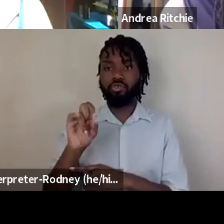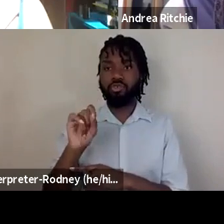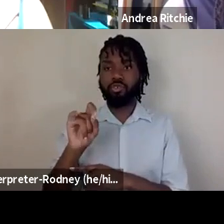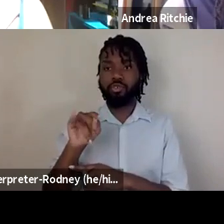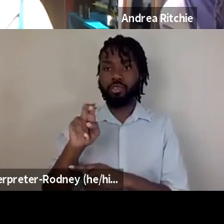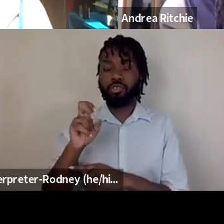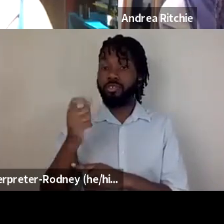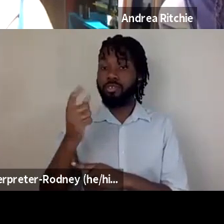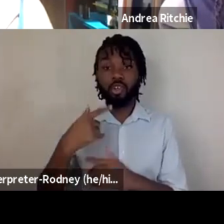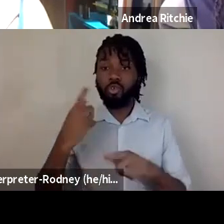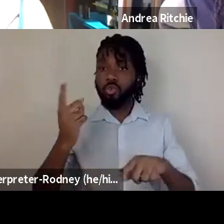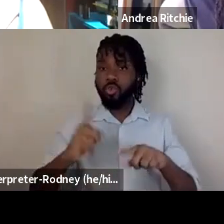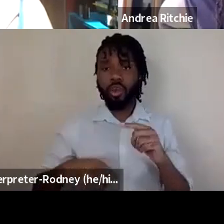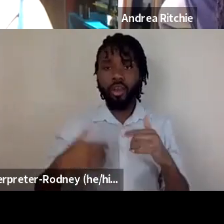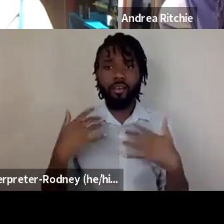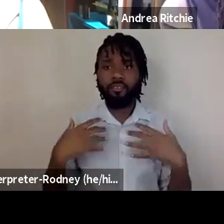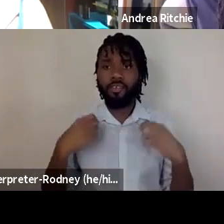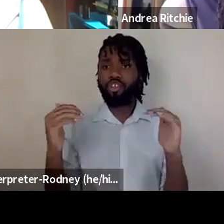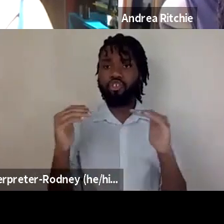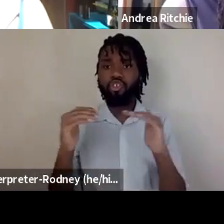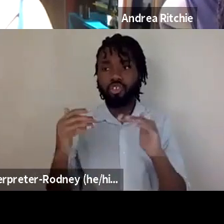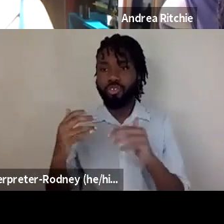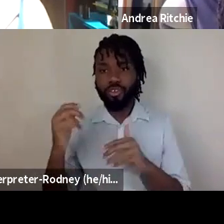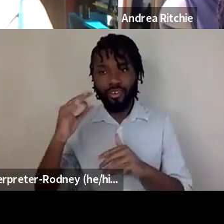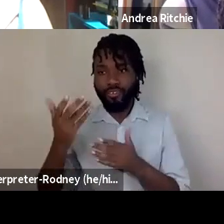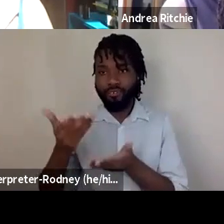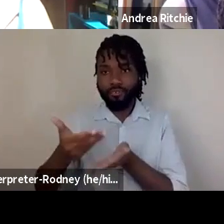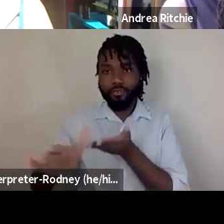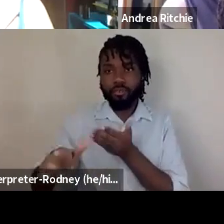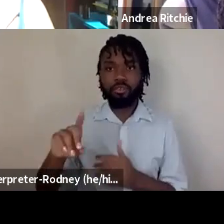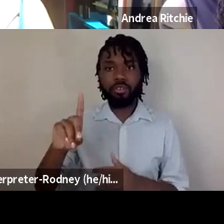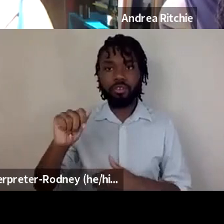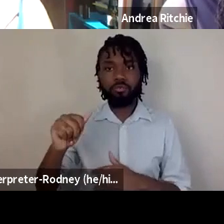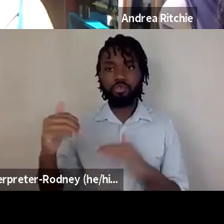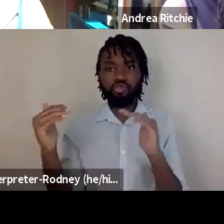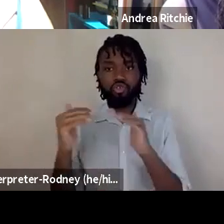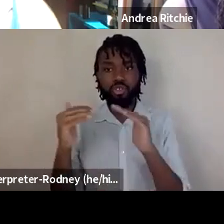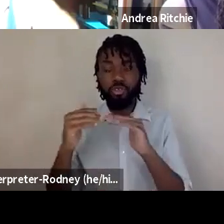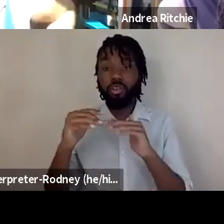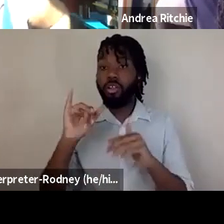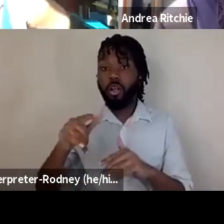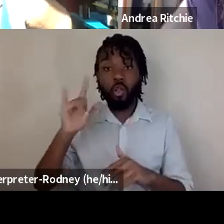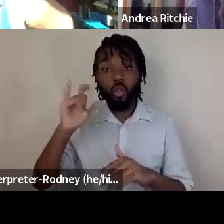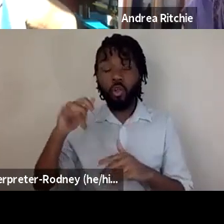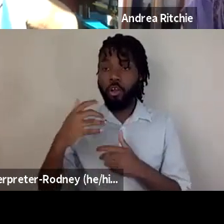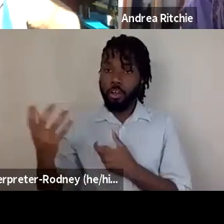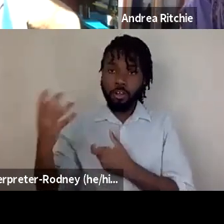that it is really the work of Black and brown and queer and trans disabled,